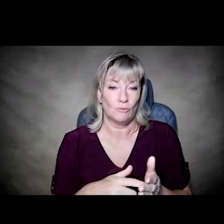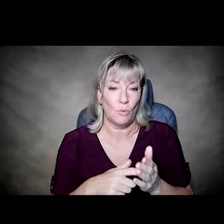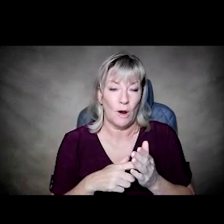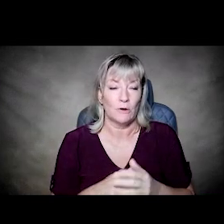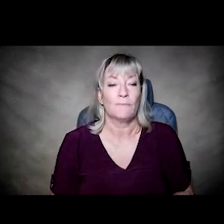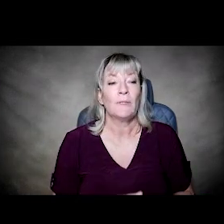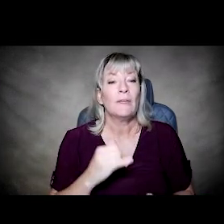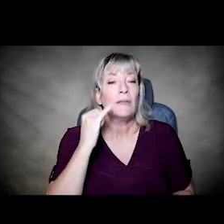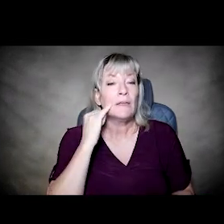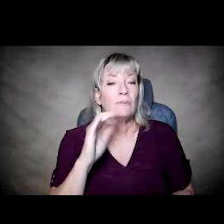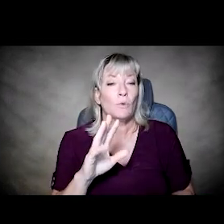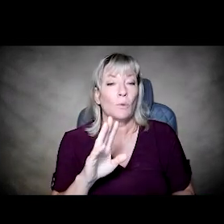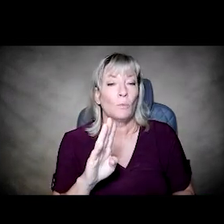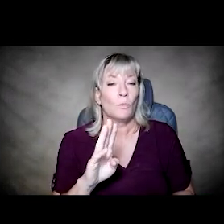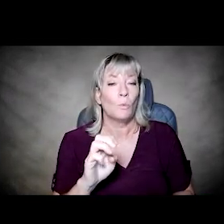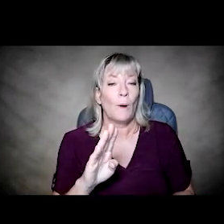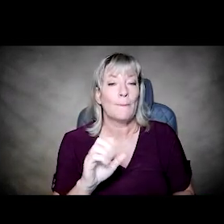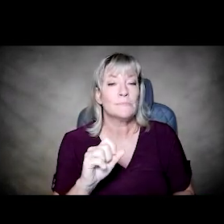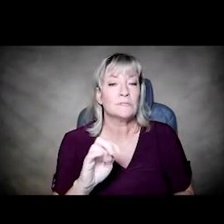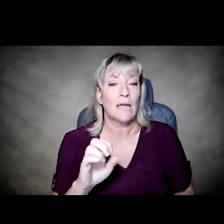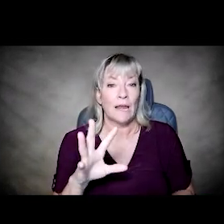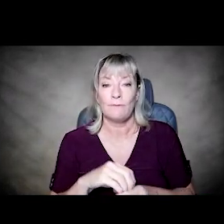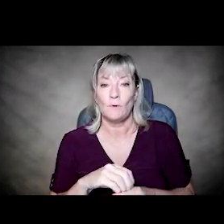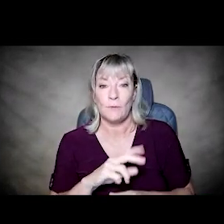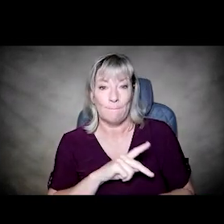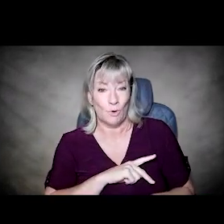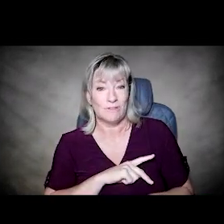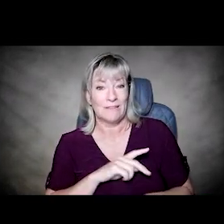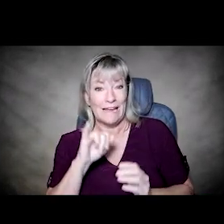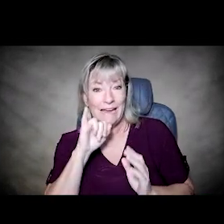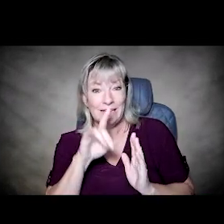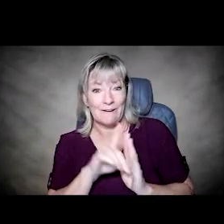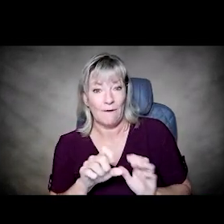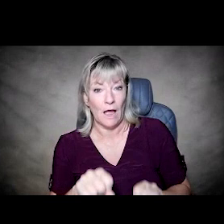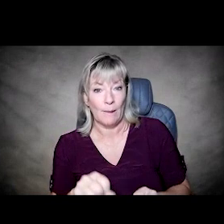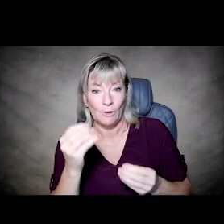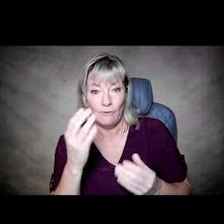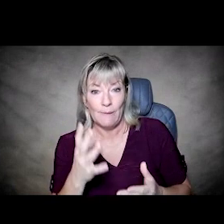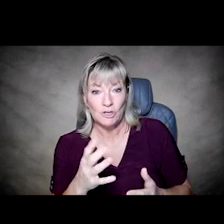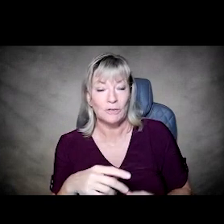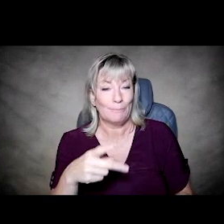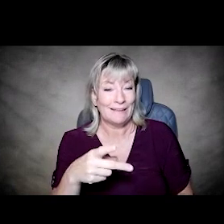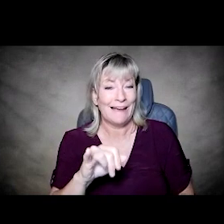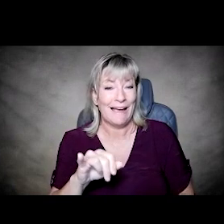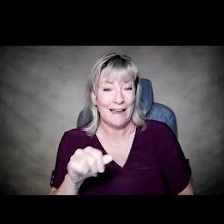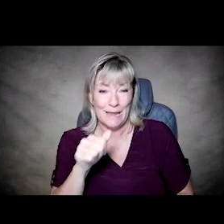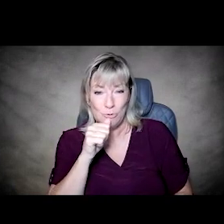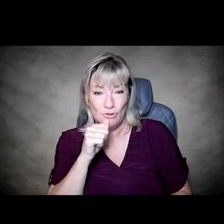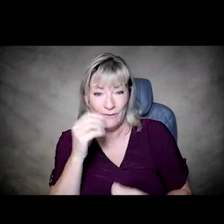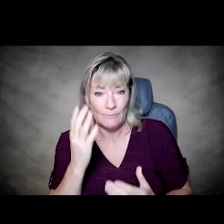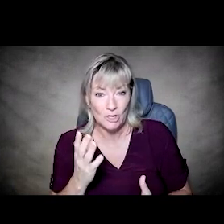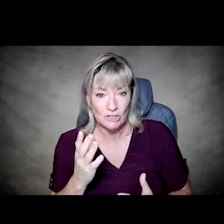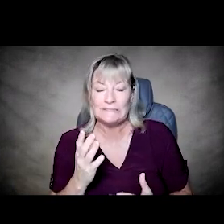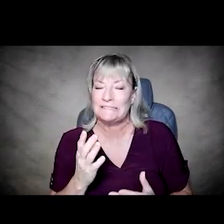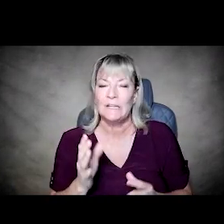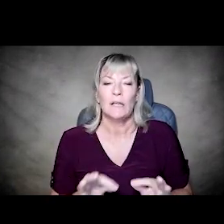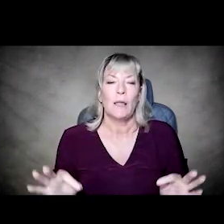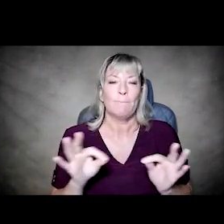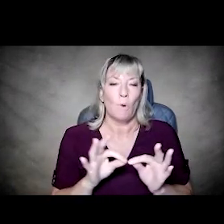your website involves any Personally Identifiable Information or PII, it’s especially important.